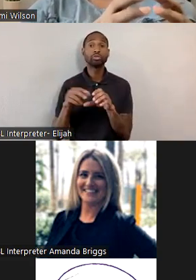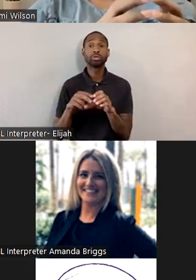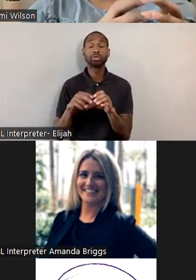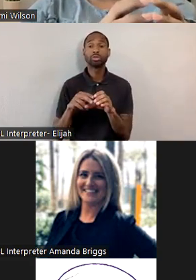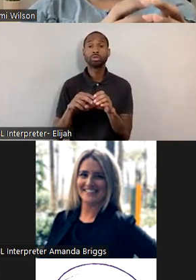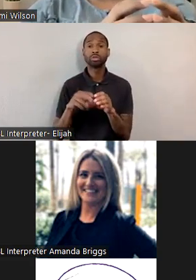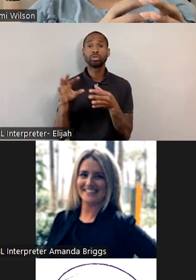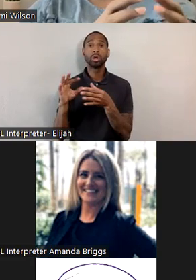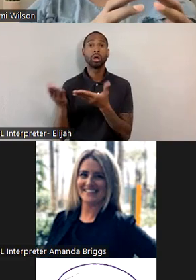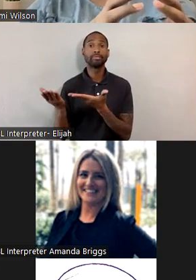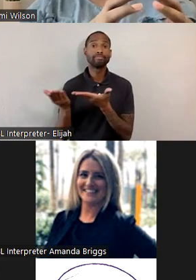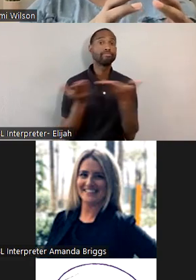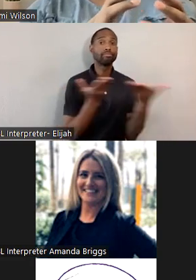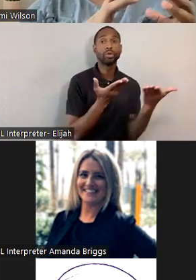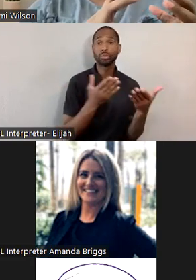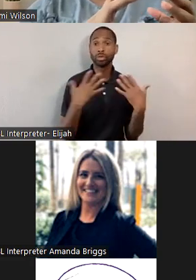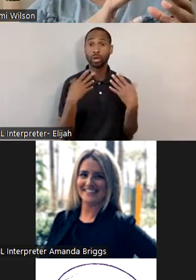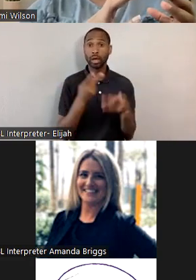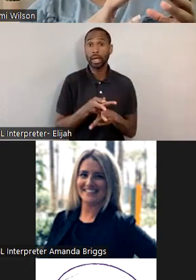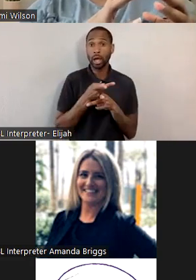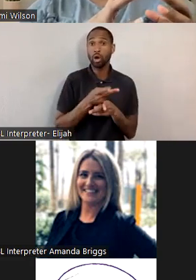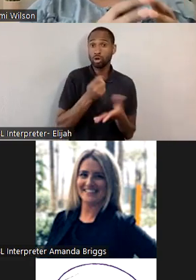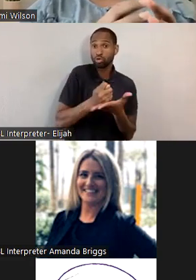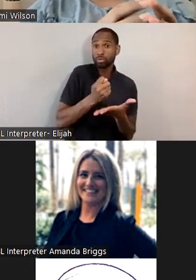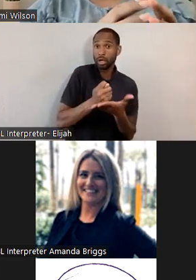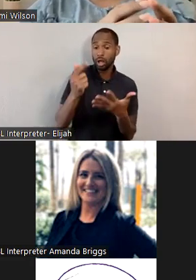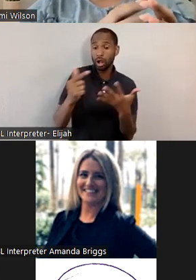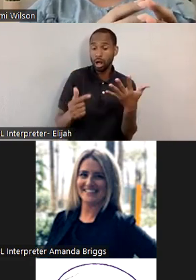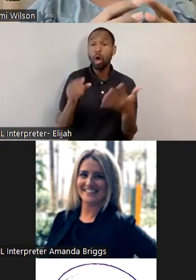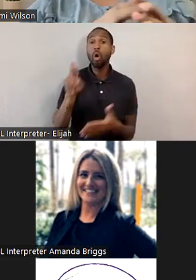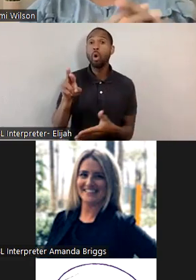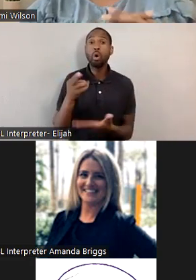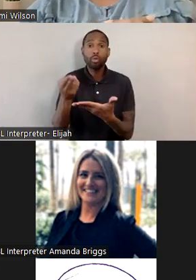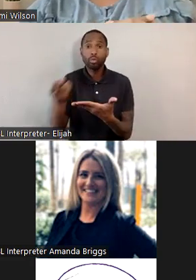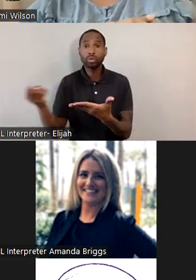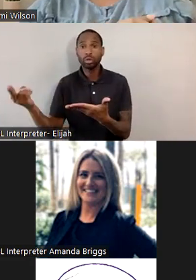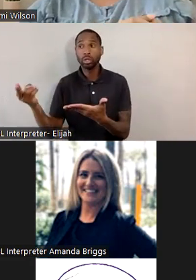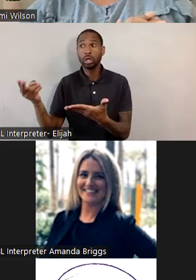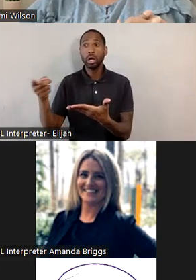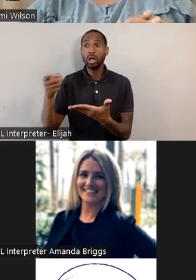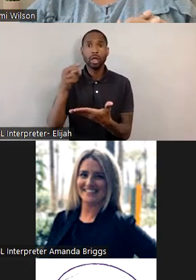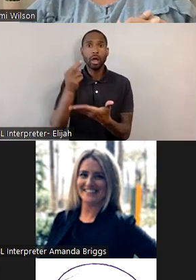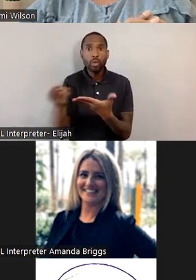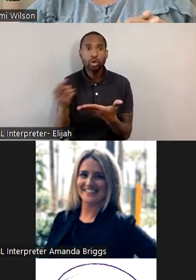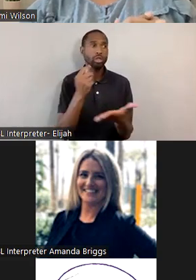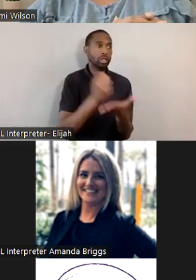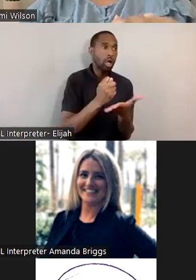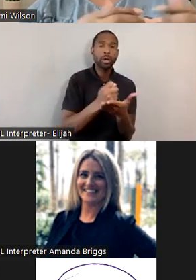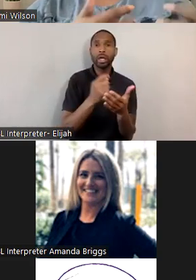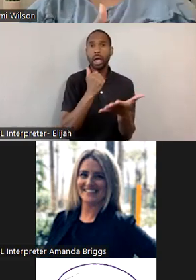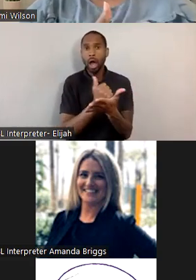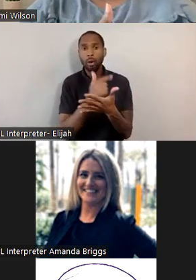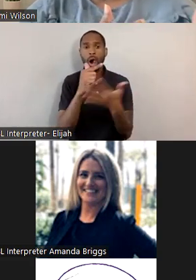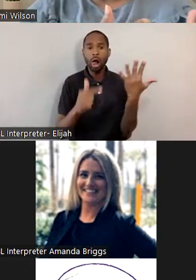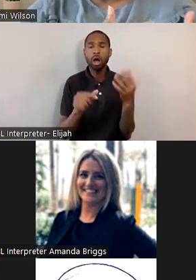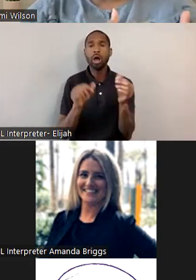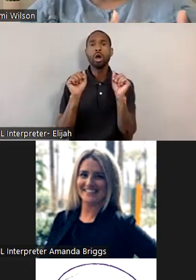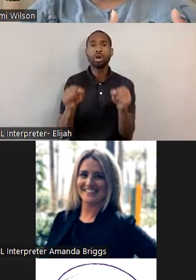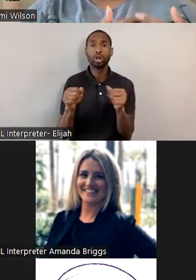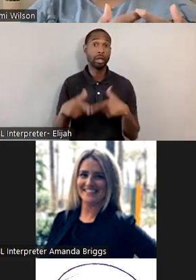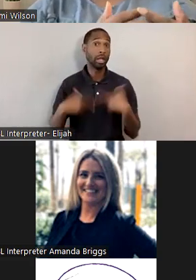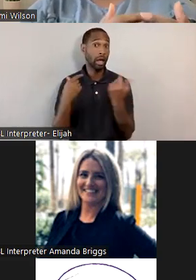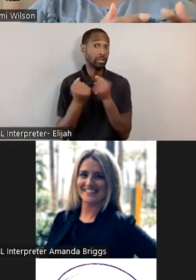them to care or resources that could have potentially be life saving for them.